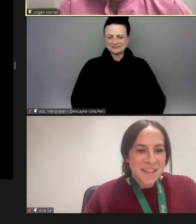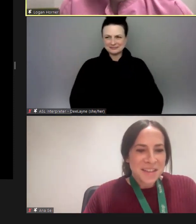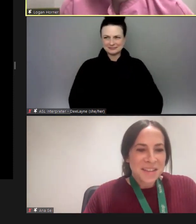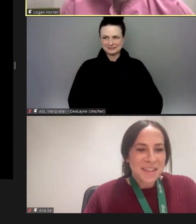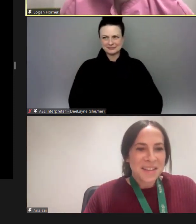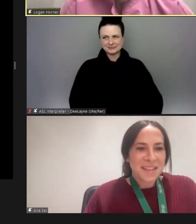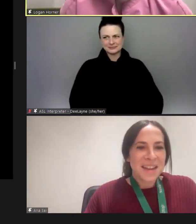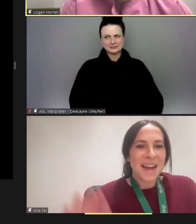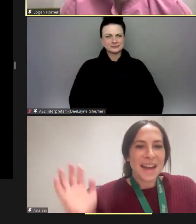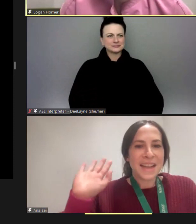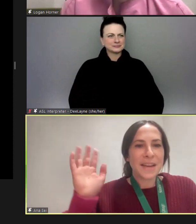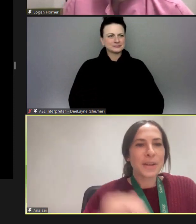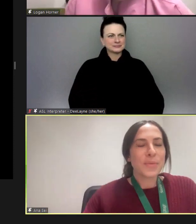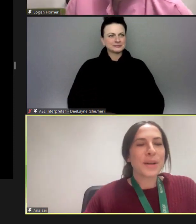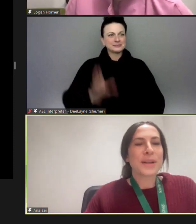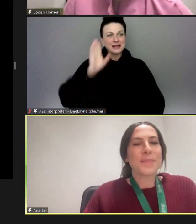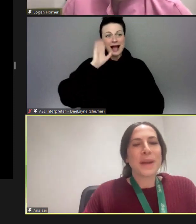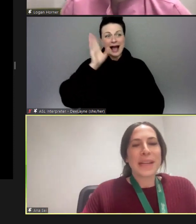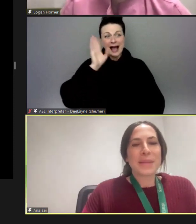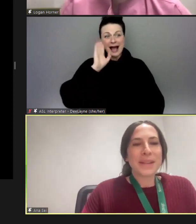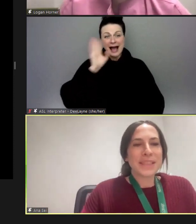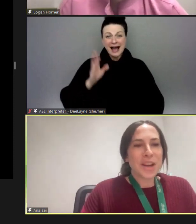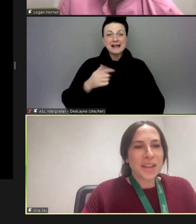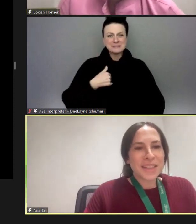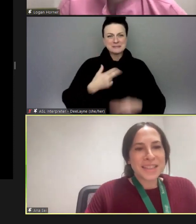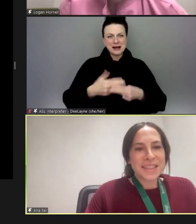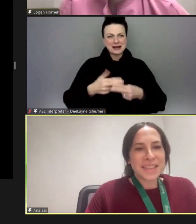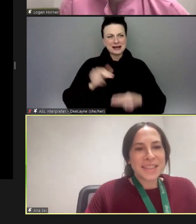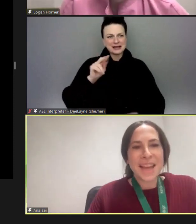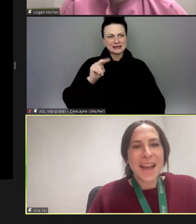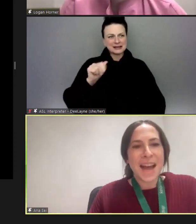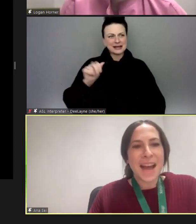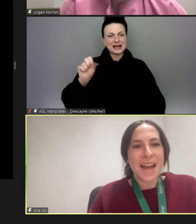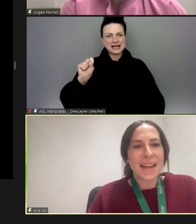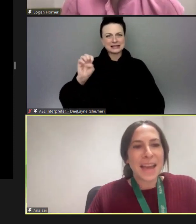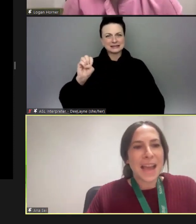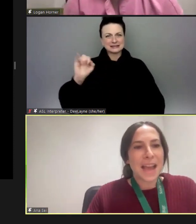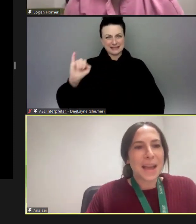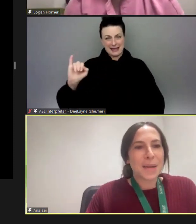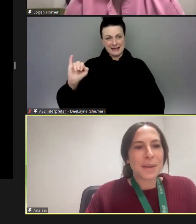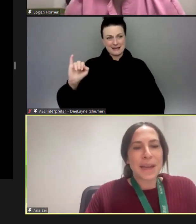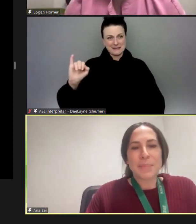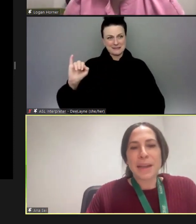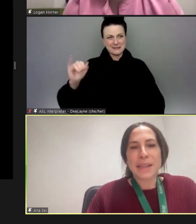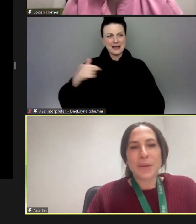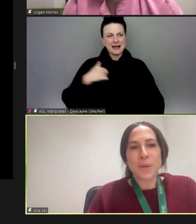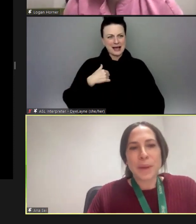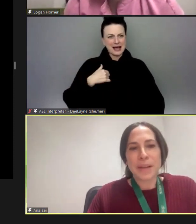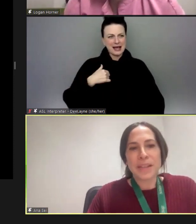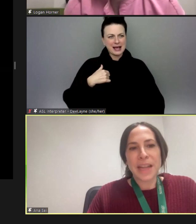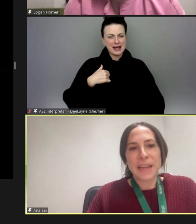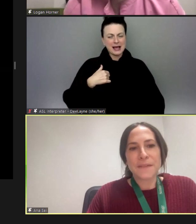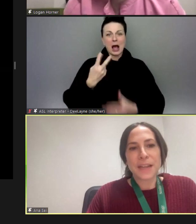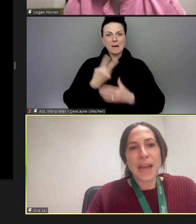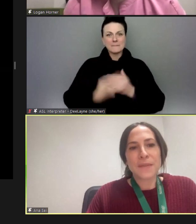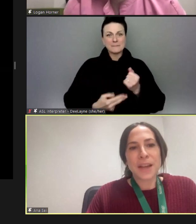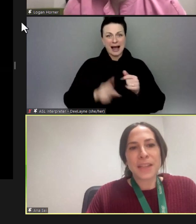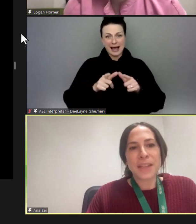start hi everyone my name is Anna say I